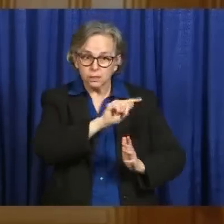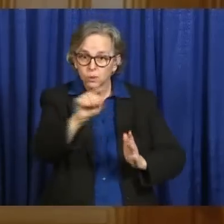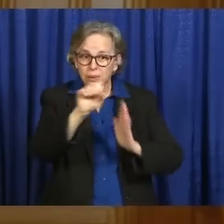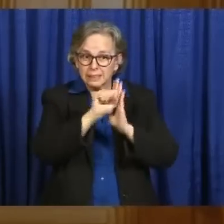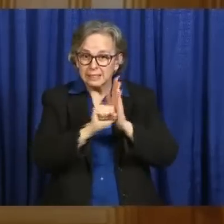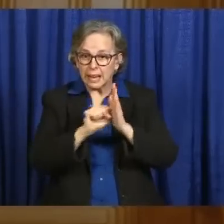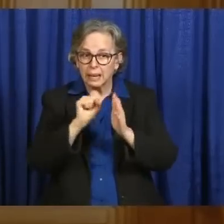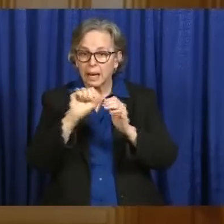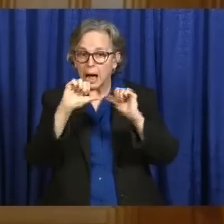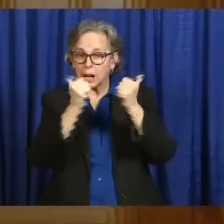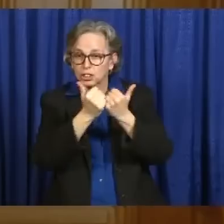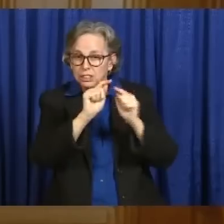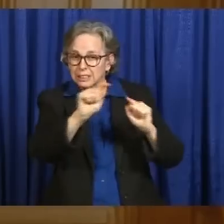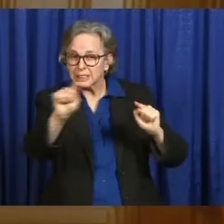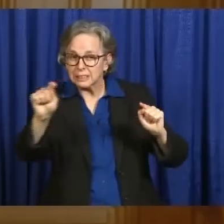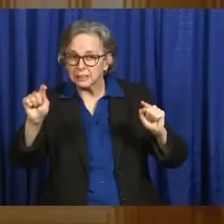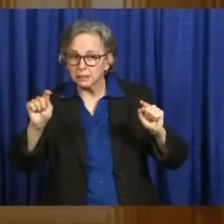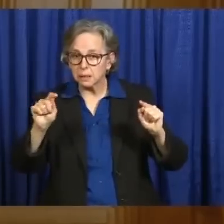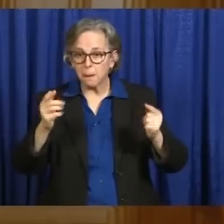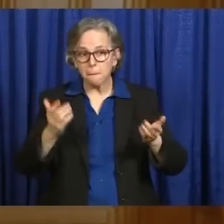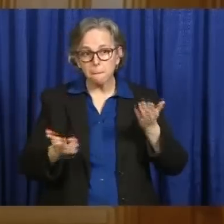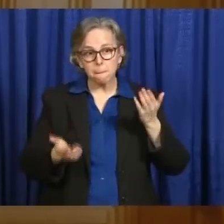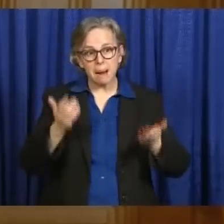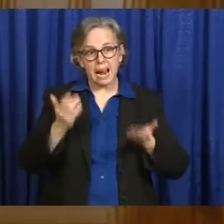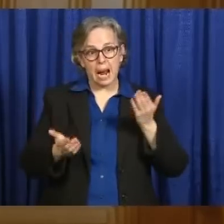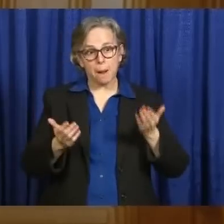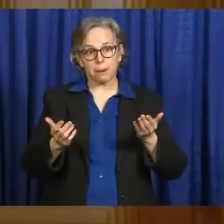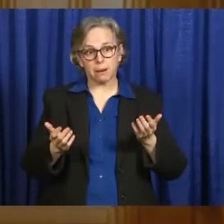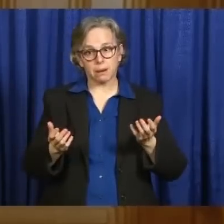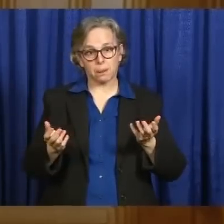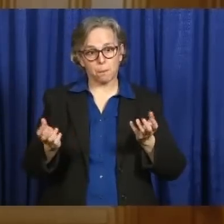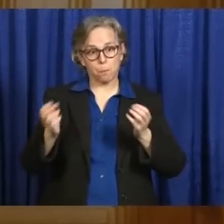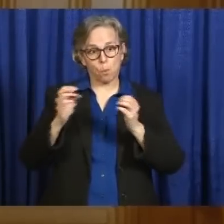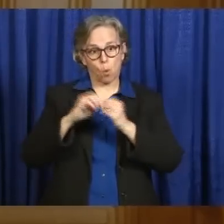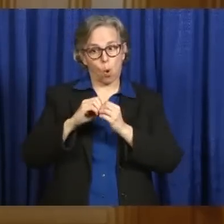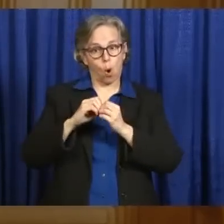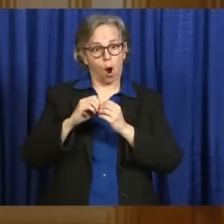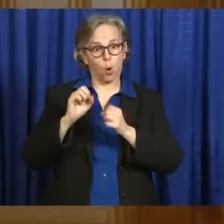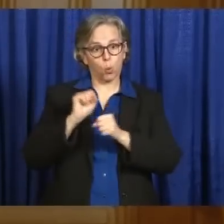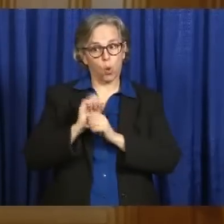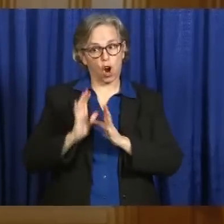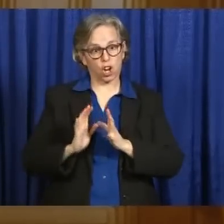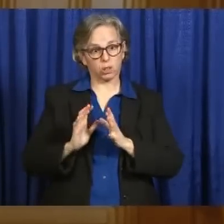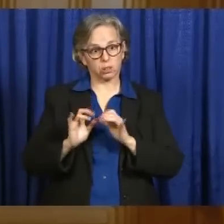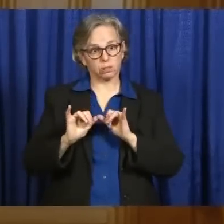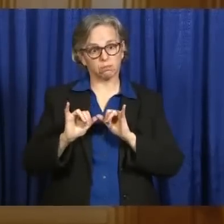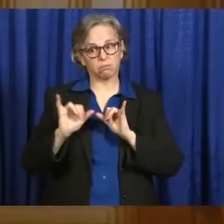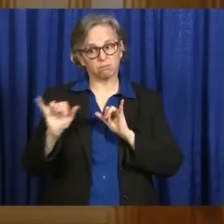, 2020. I HAVE ALSO ASKED TO LOOK AGAIN TO SEE IF THERE IS